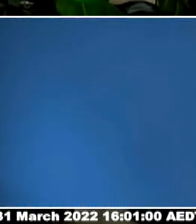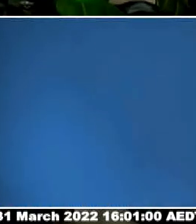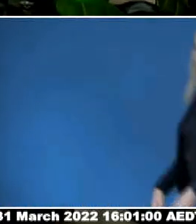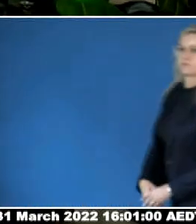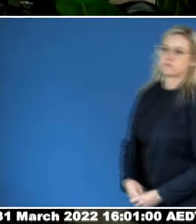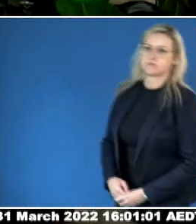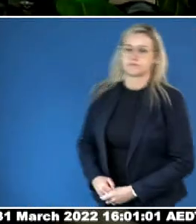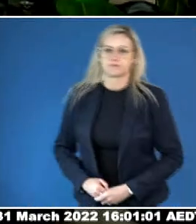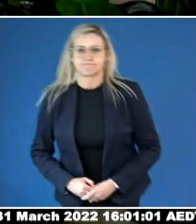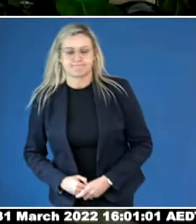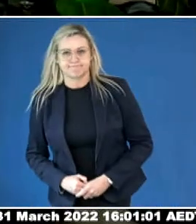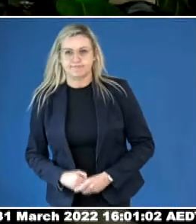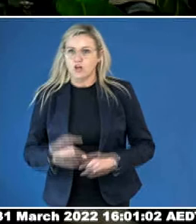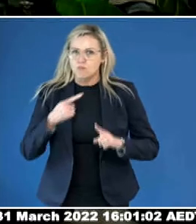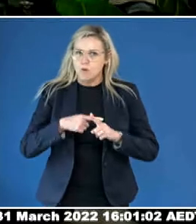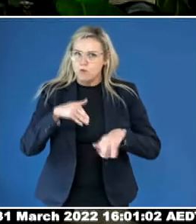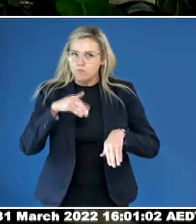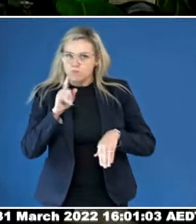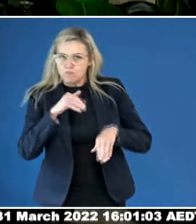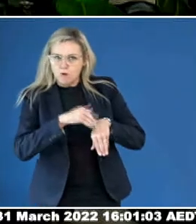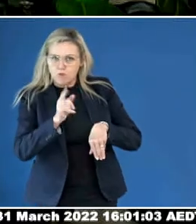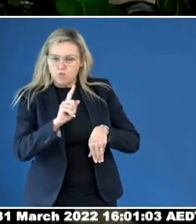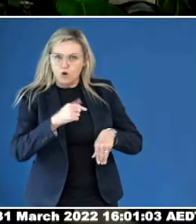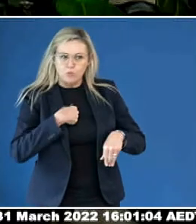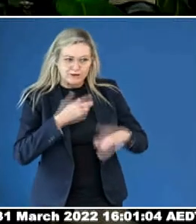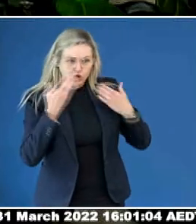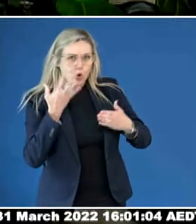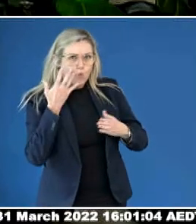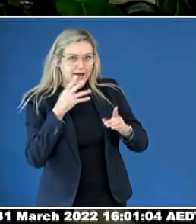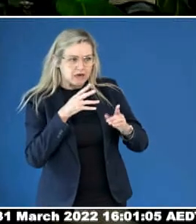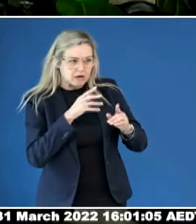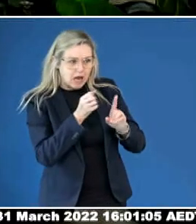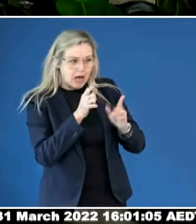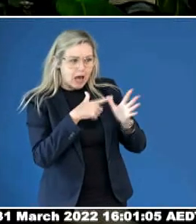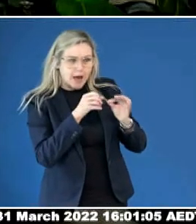abuse is occurring. We may experience difficulty reading people's intentions.